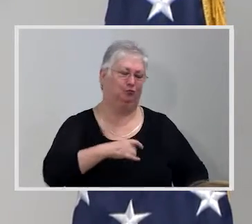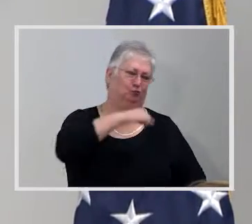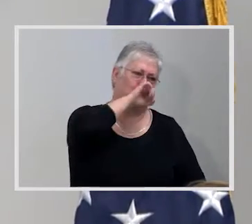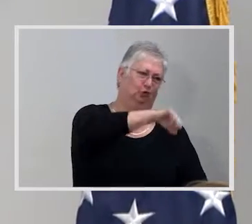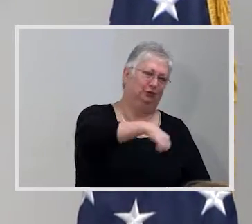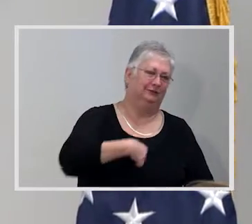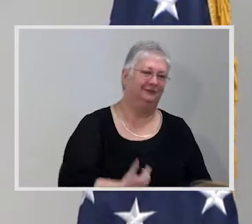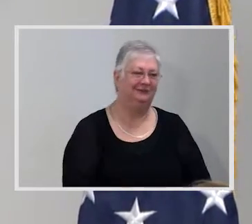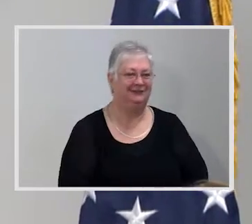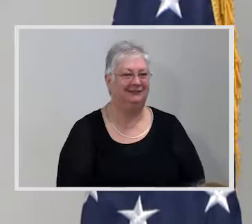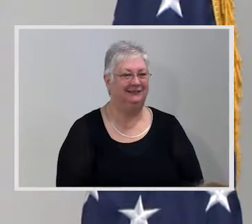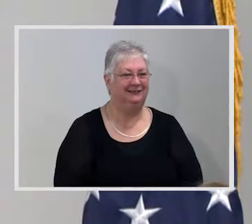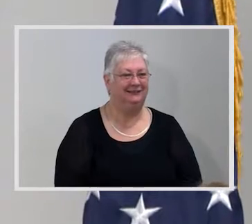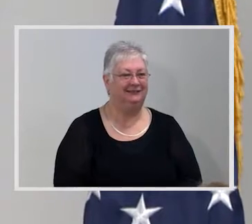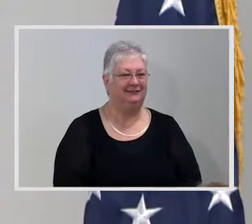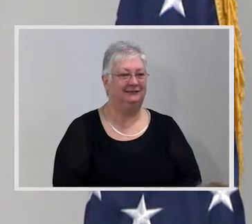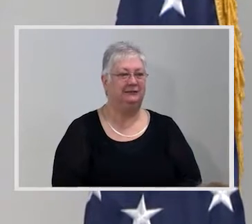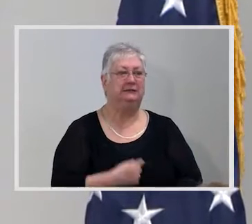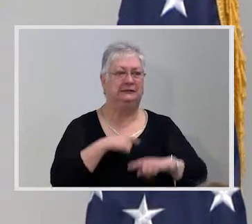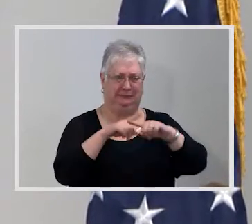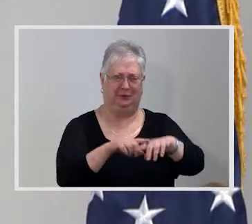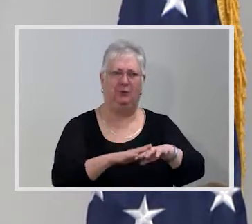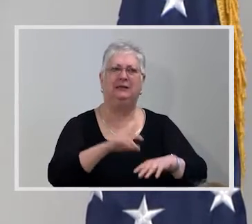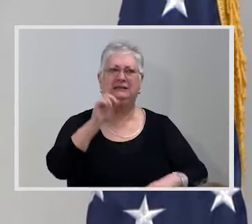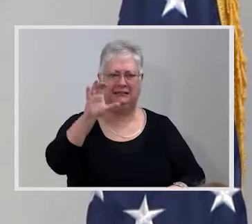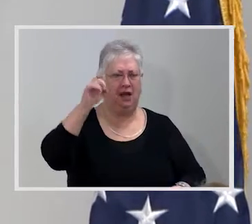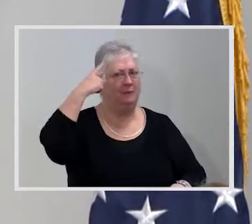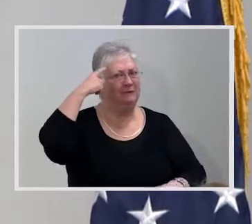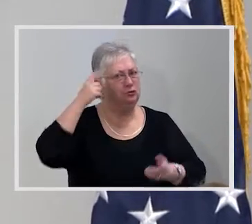GOVERNMENT FOR SERVICES. AND I HAVE A UNIQUE PLACE WHERE